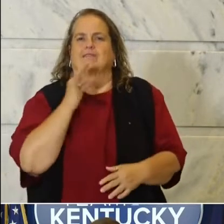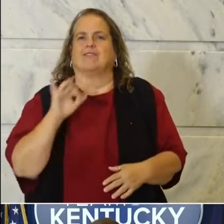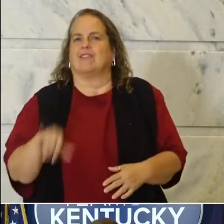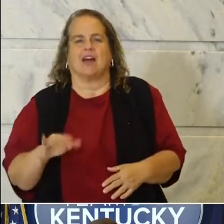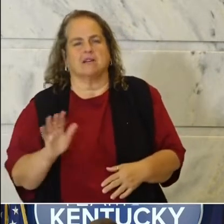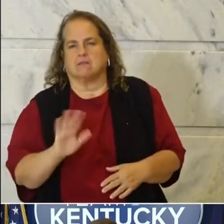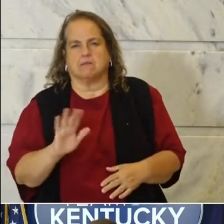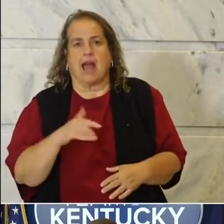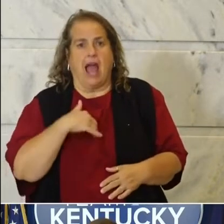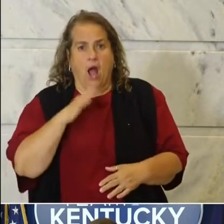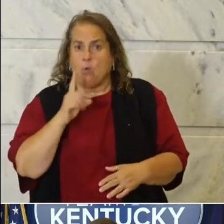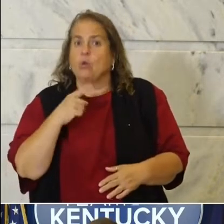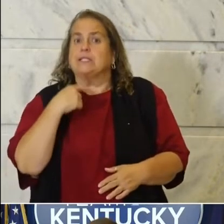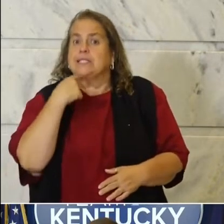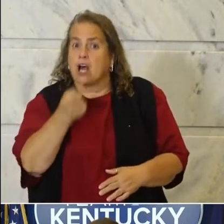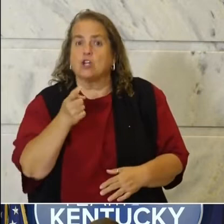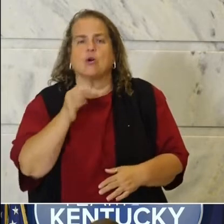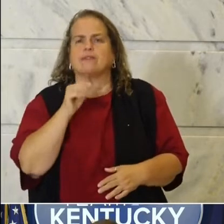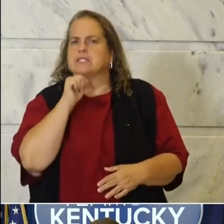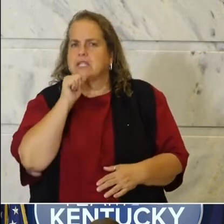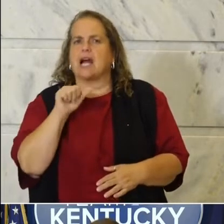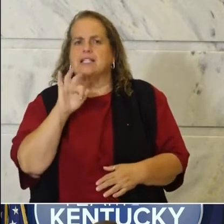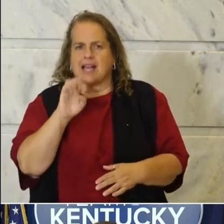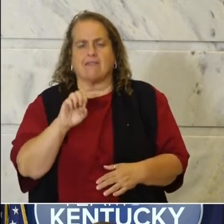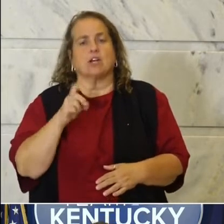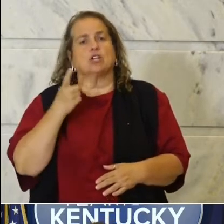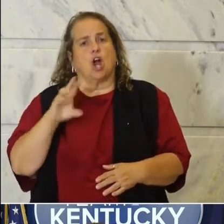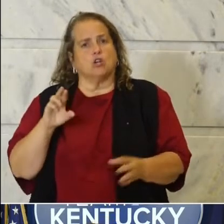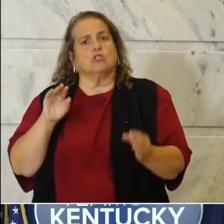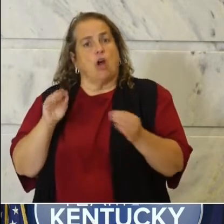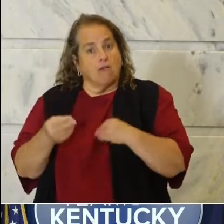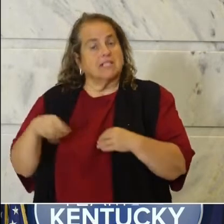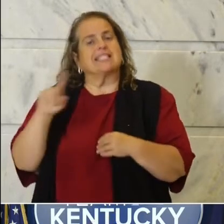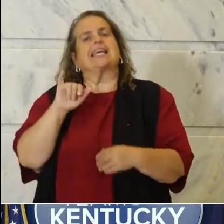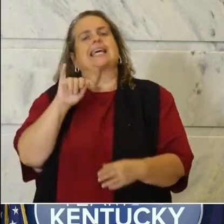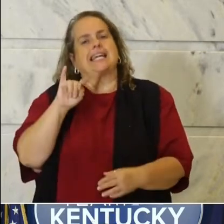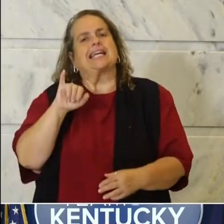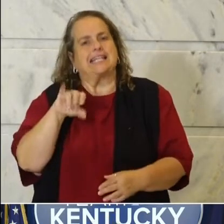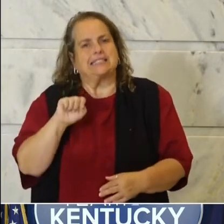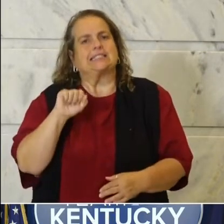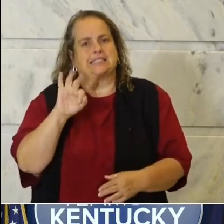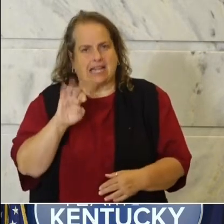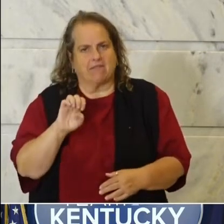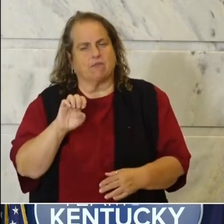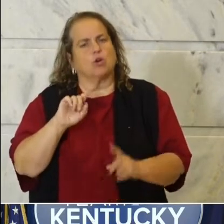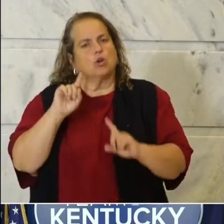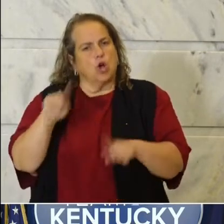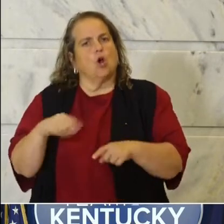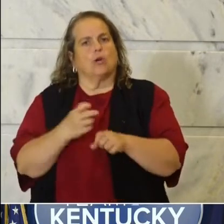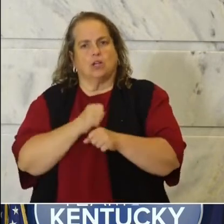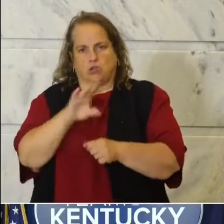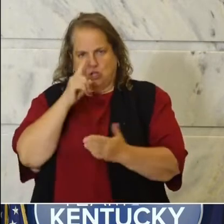didn't think it was safe. It is. Please make sure that you go get those checkups. All right?